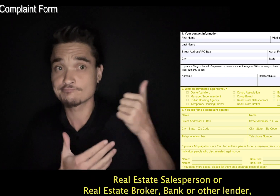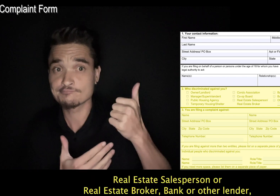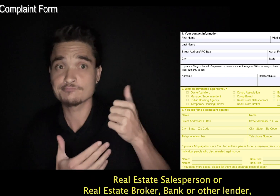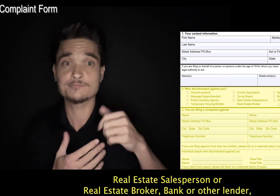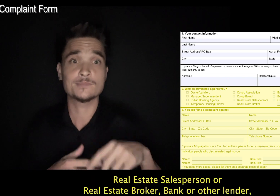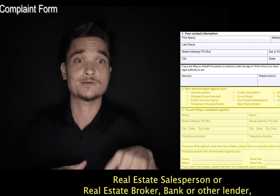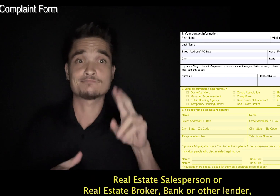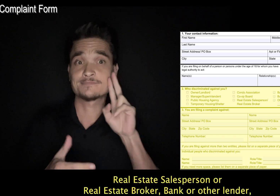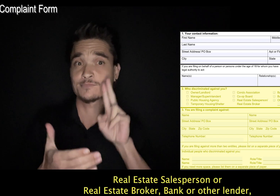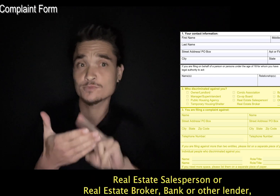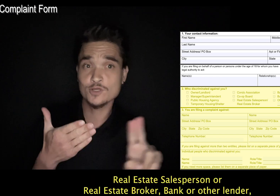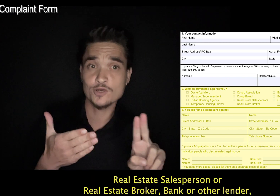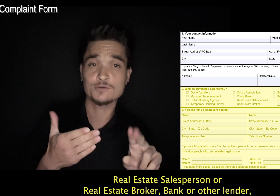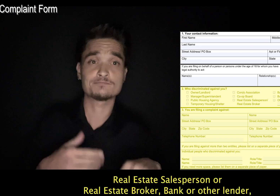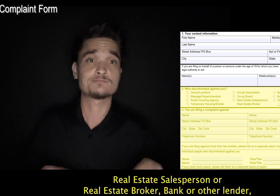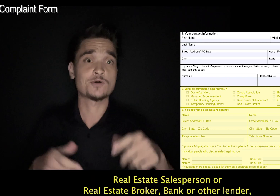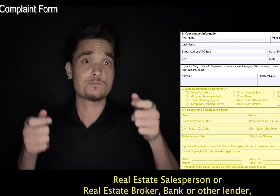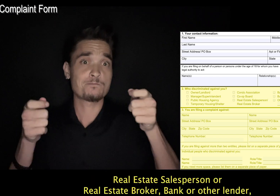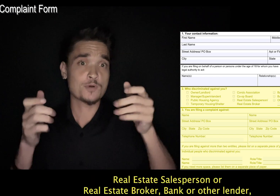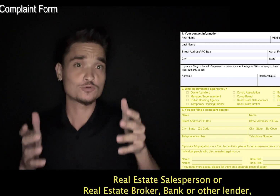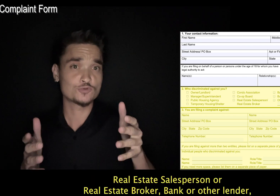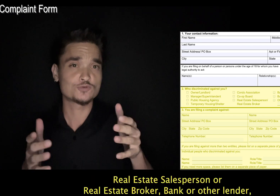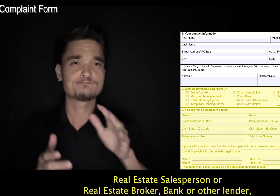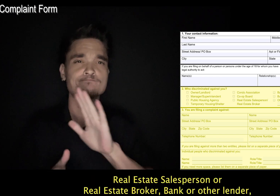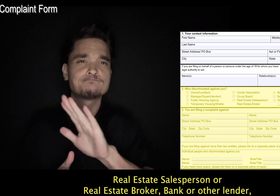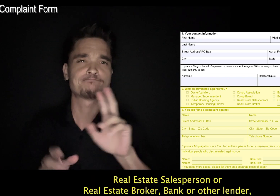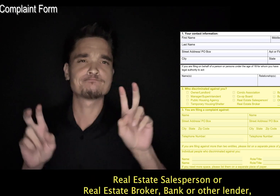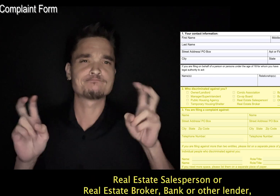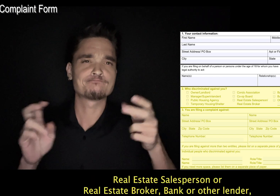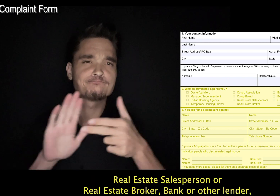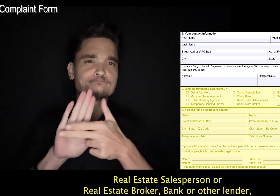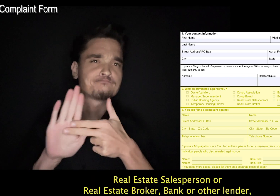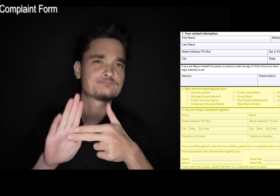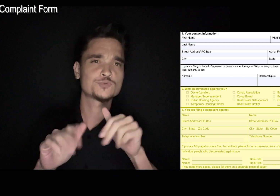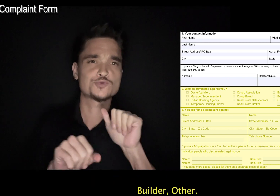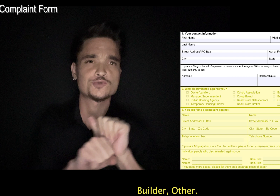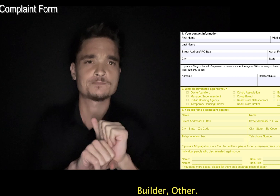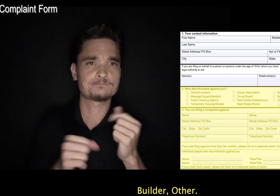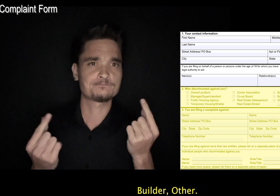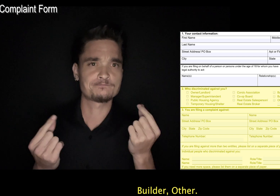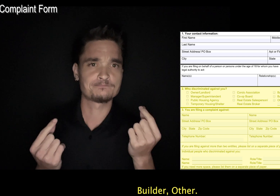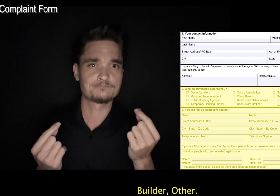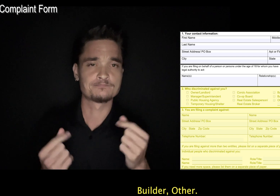Real Estate Salesperson or Real Estate Broker, Bank or other lender, Builder, Other.